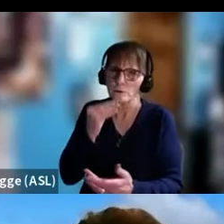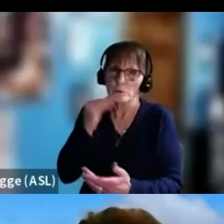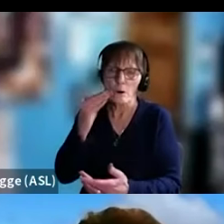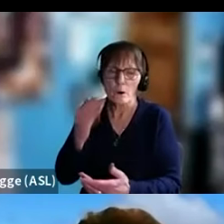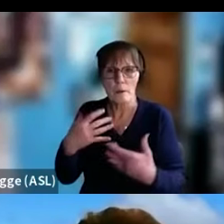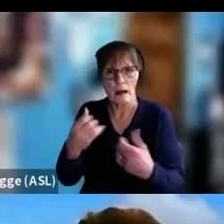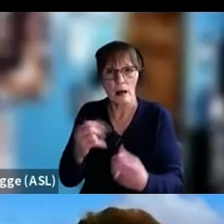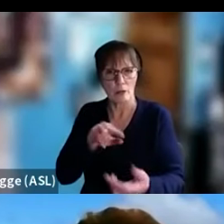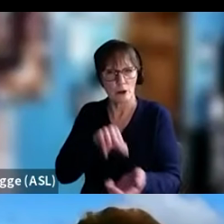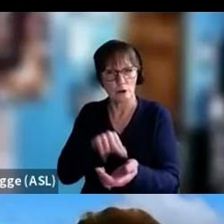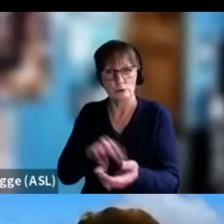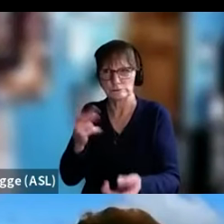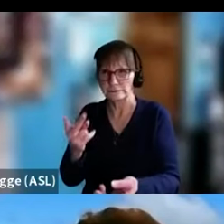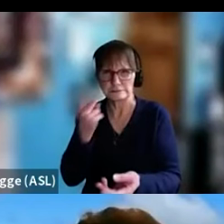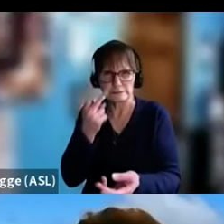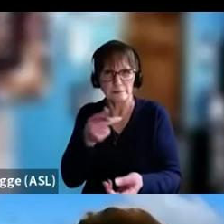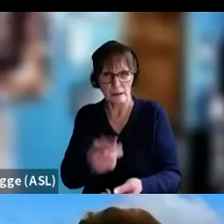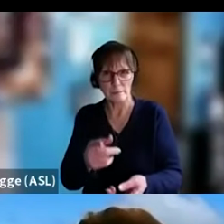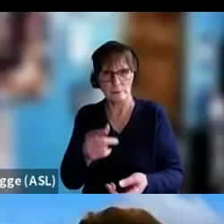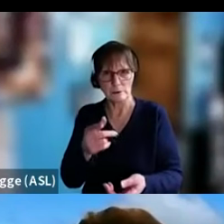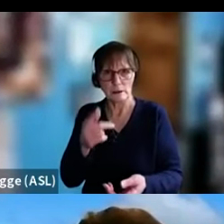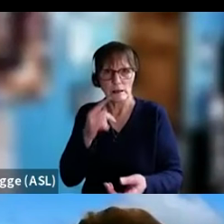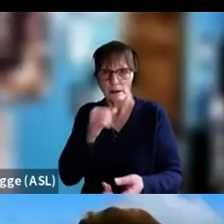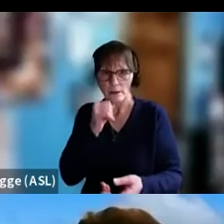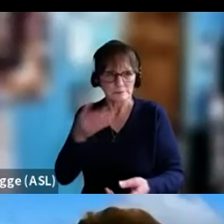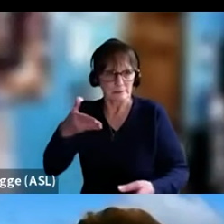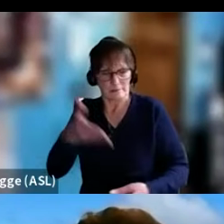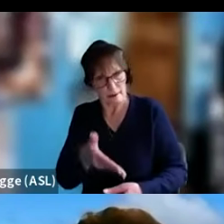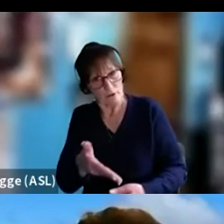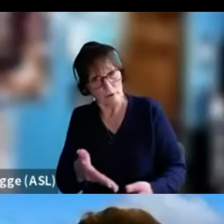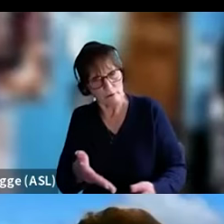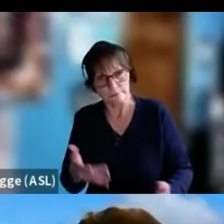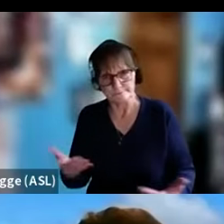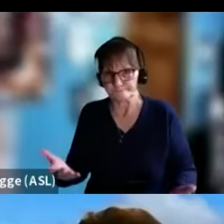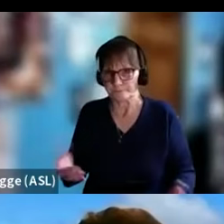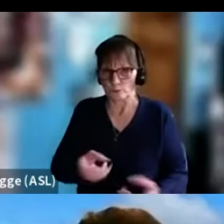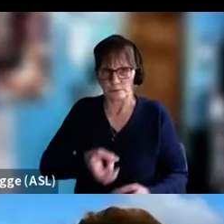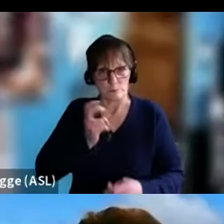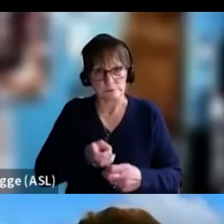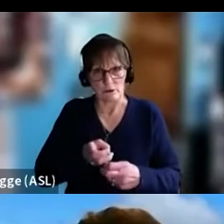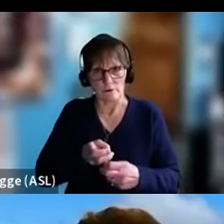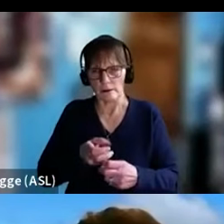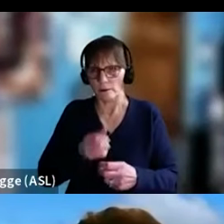and see my patients on the days that I wasn't there was near impossible